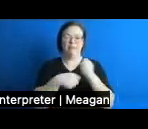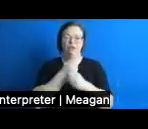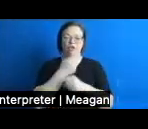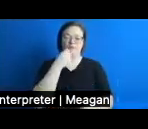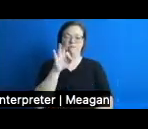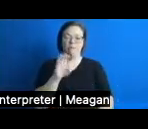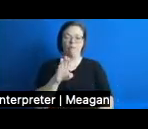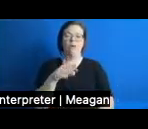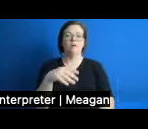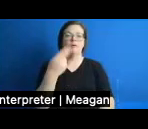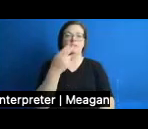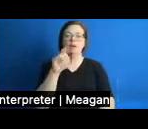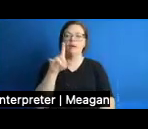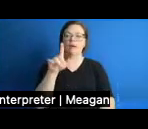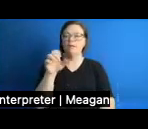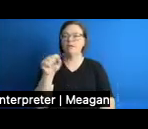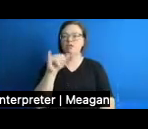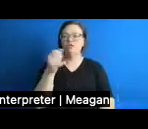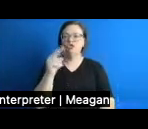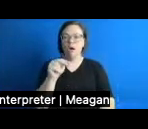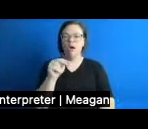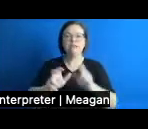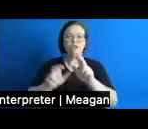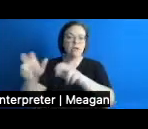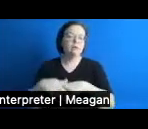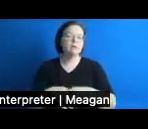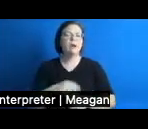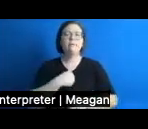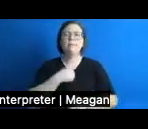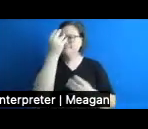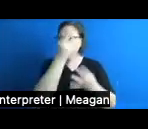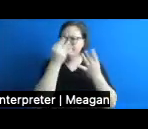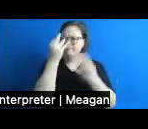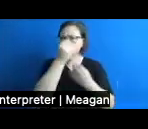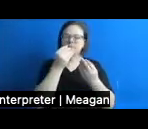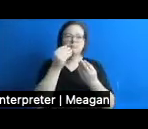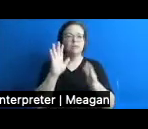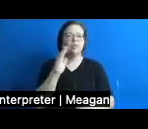the Baptist Hitchhiking, I had really been thinking about the headspace that I was in